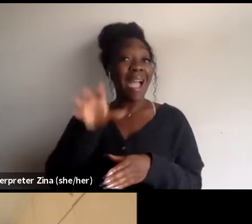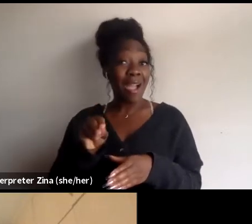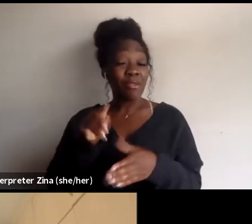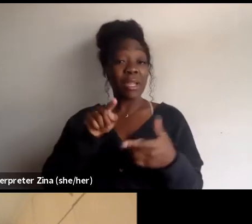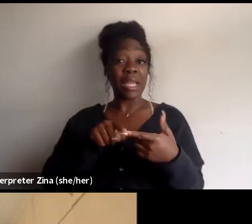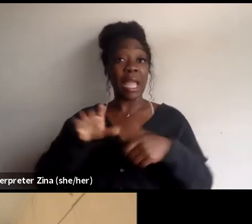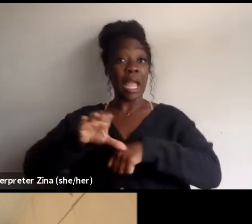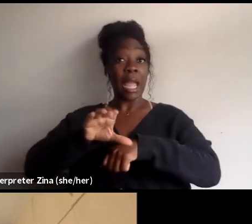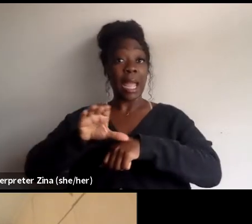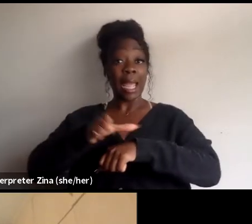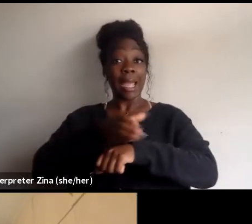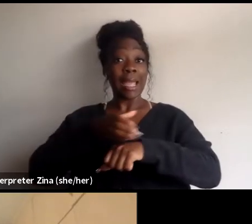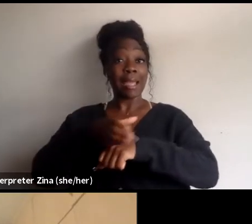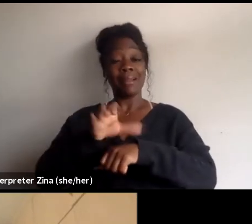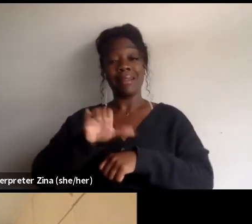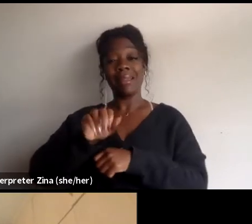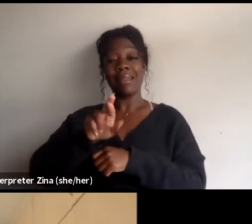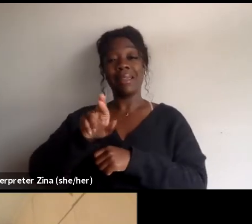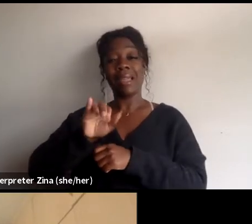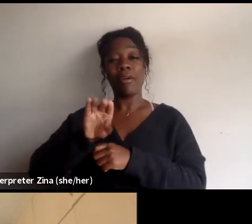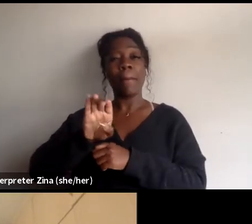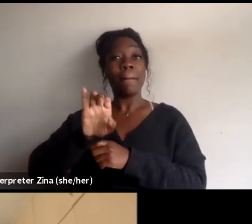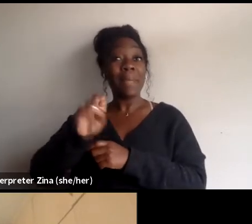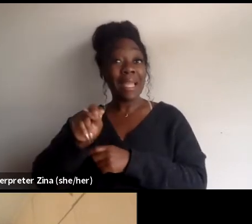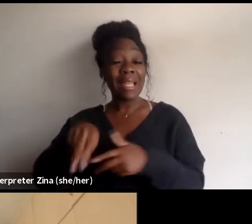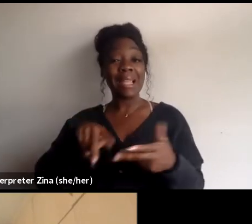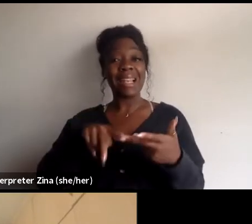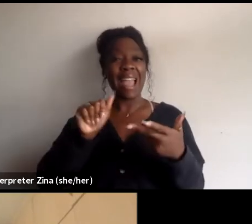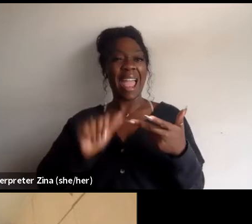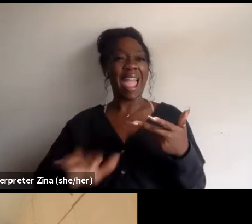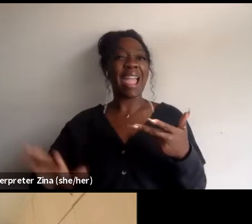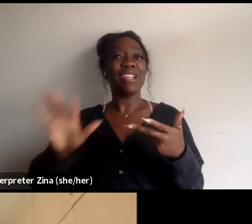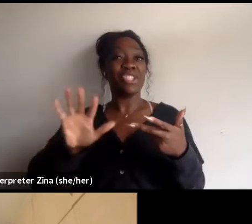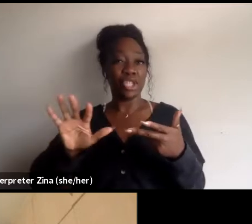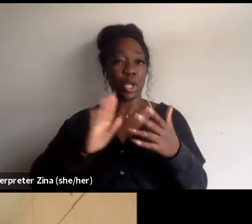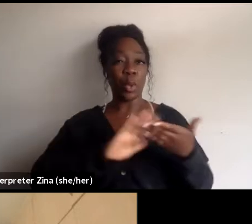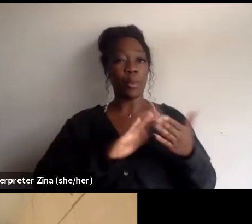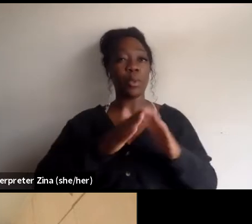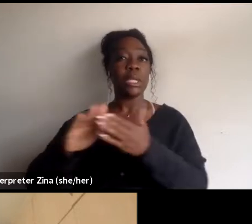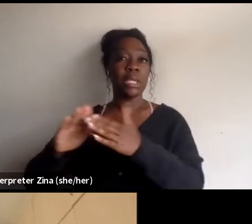So they set up an initiative called Decibel. And Decibel had a number of programs